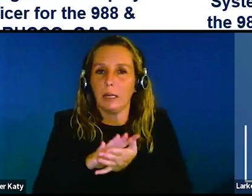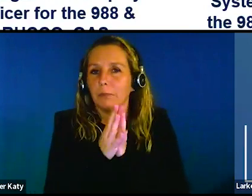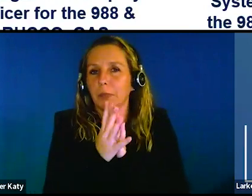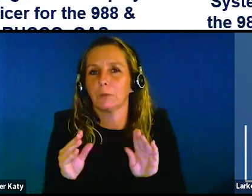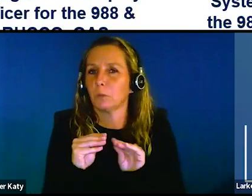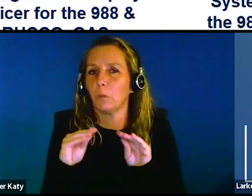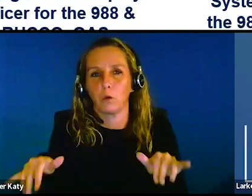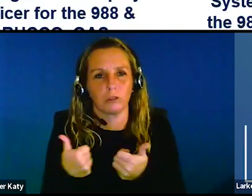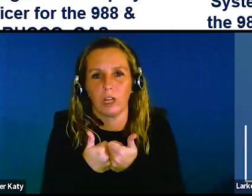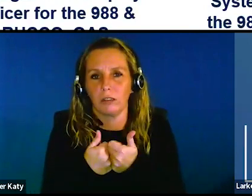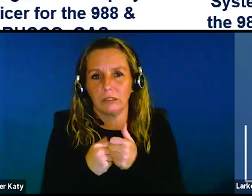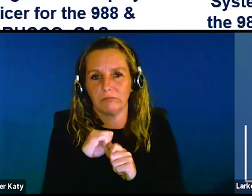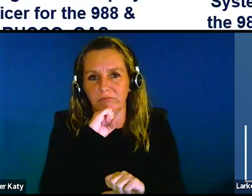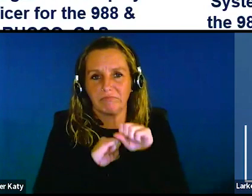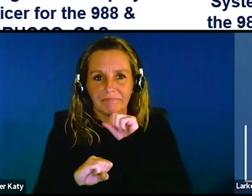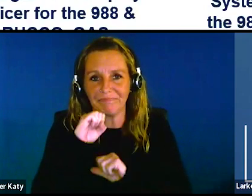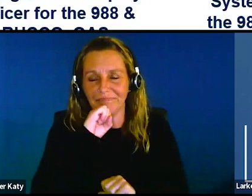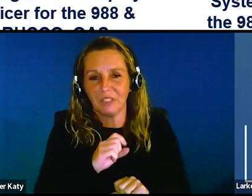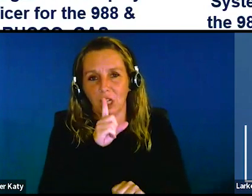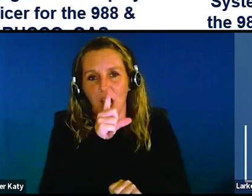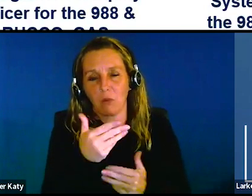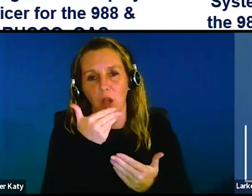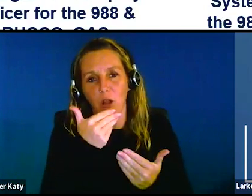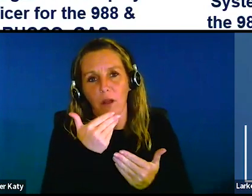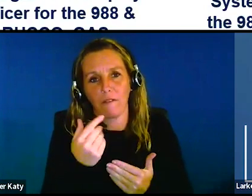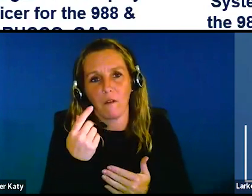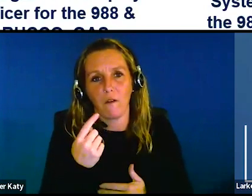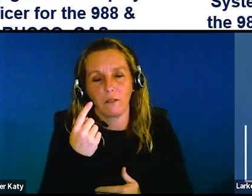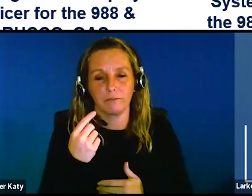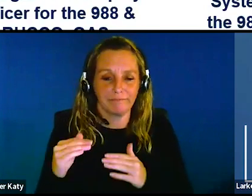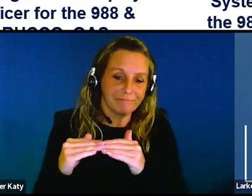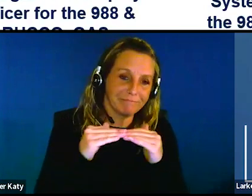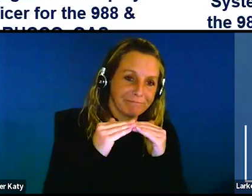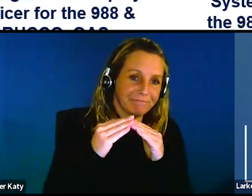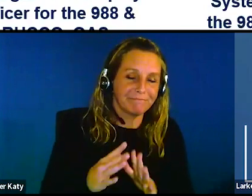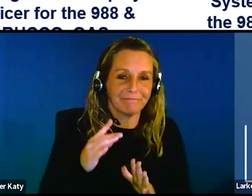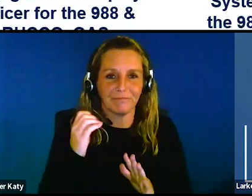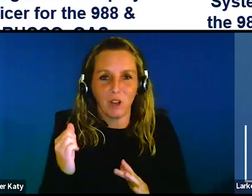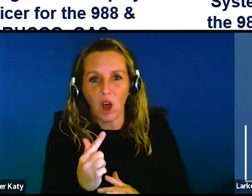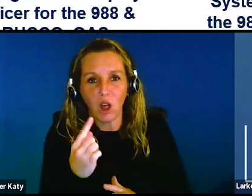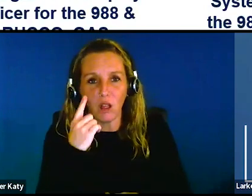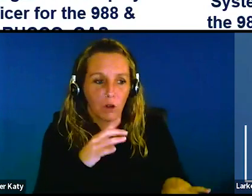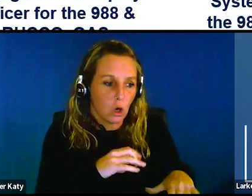And I'm really grateful to my colleagues for holding listening sessions, webinars,